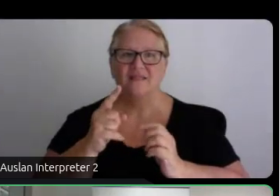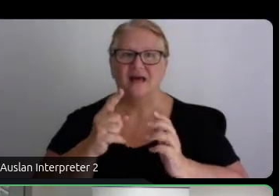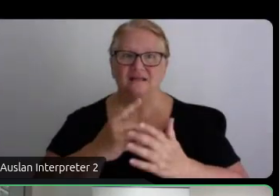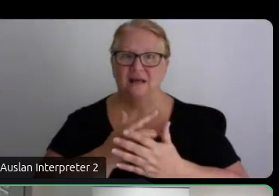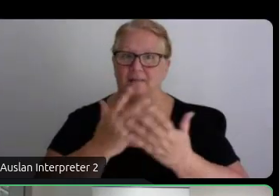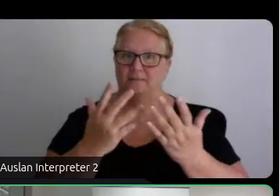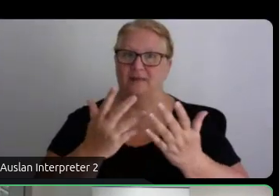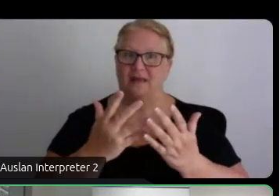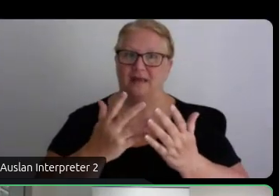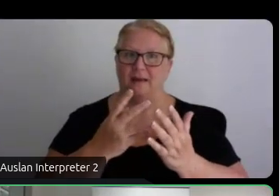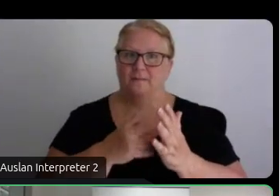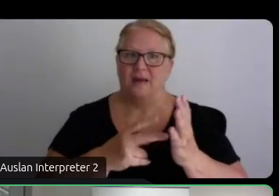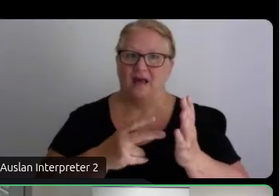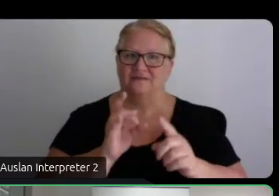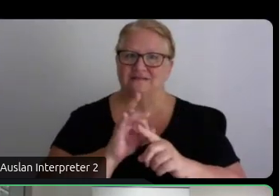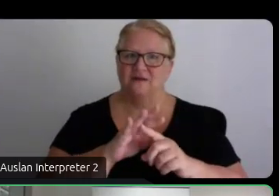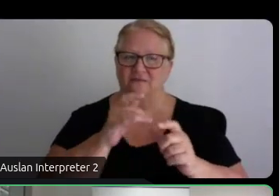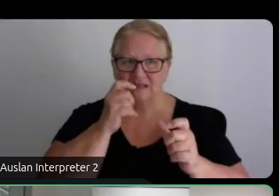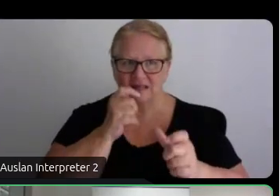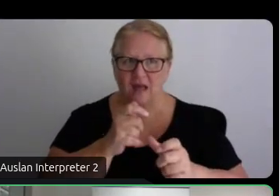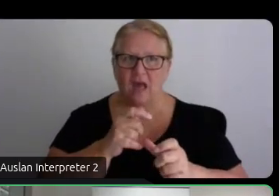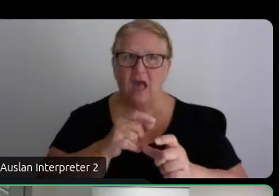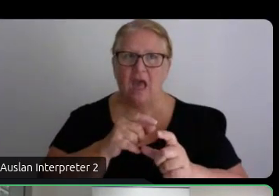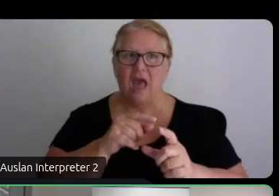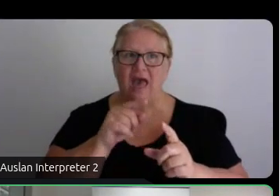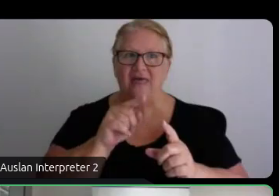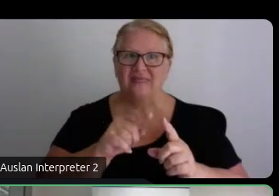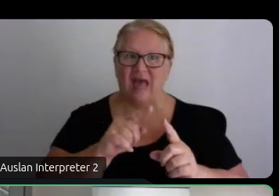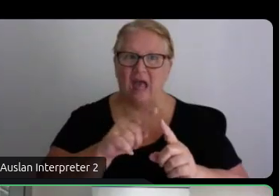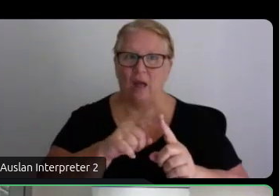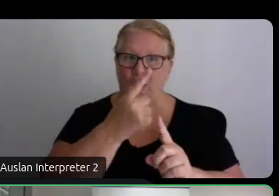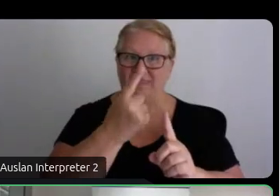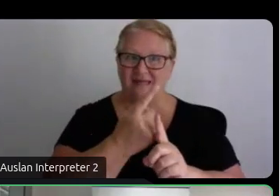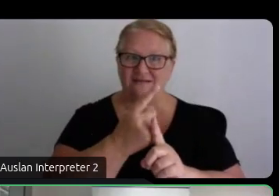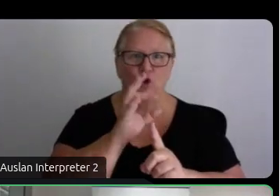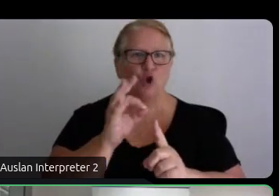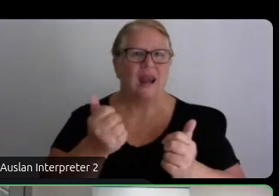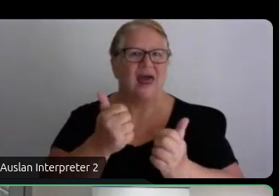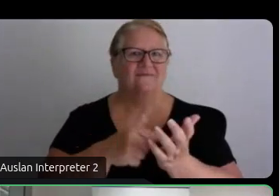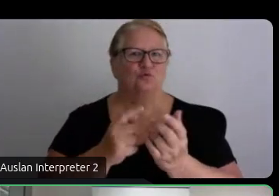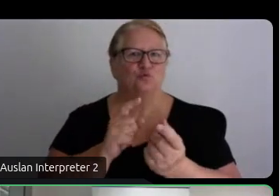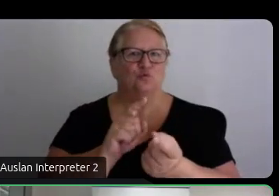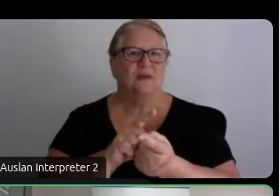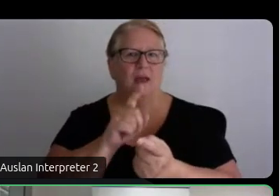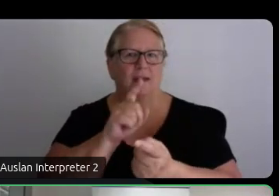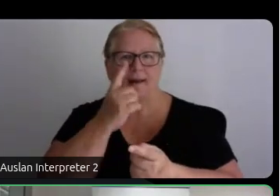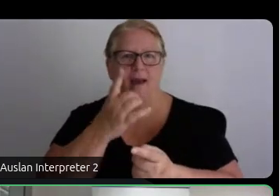being able to toilet, that alone is not sufficient to meet that self-care and that that is a fun